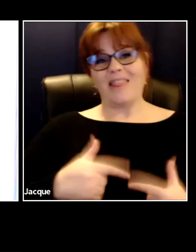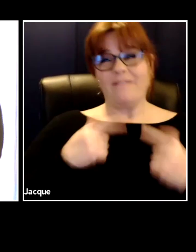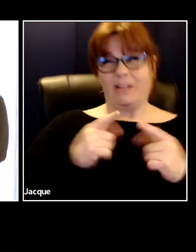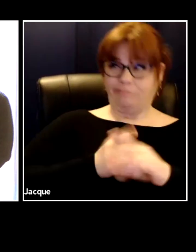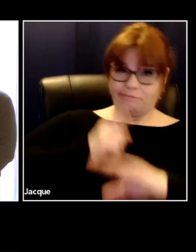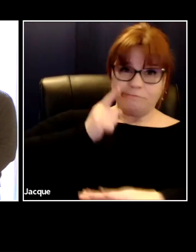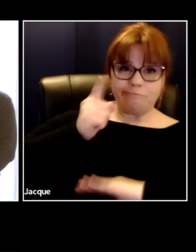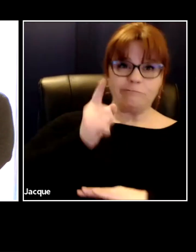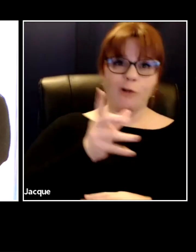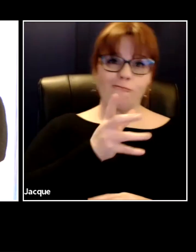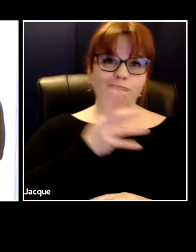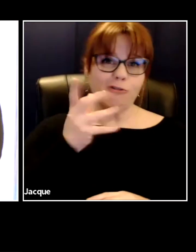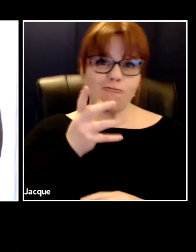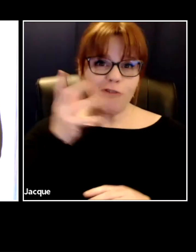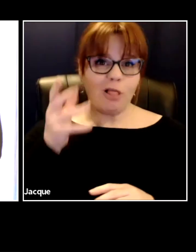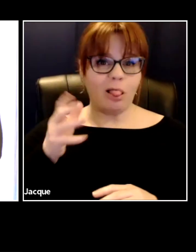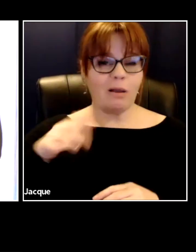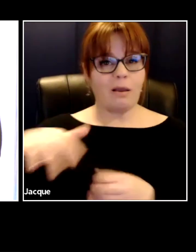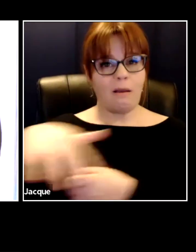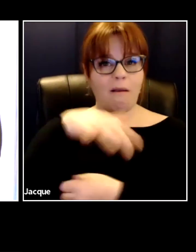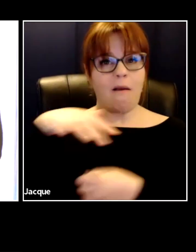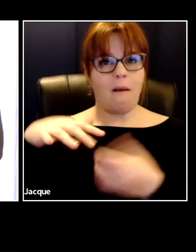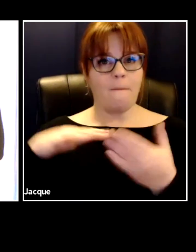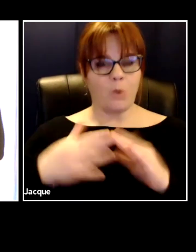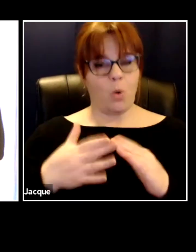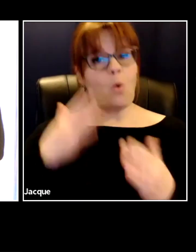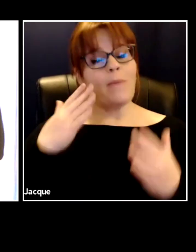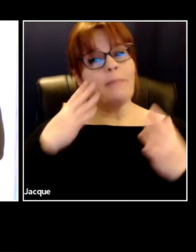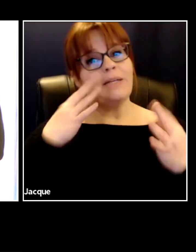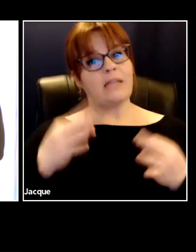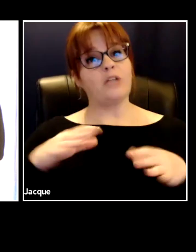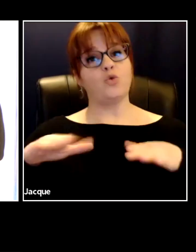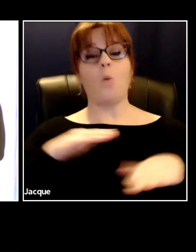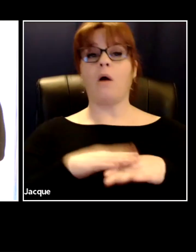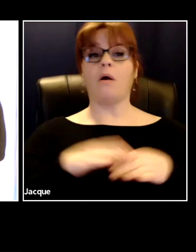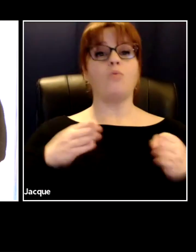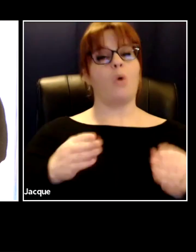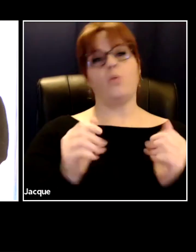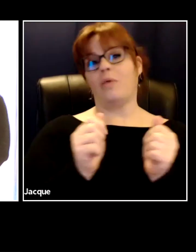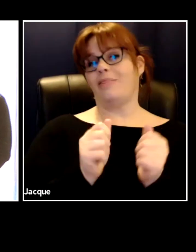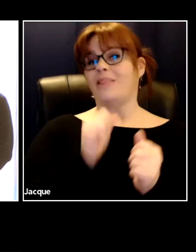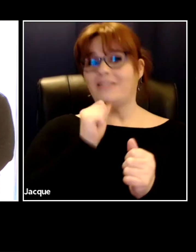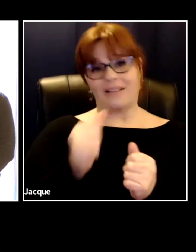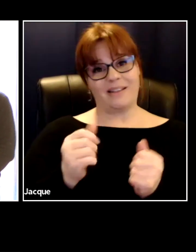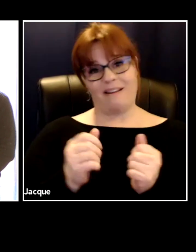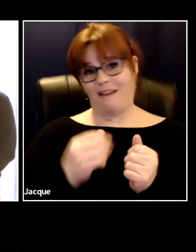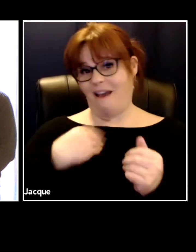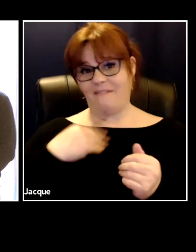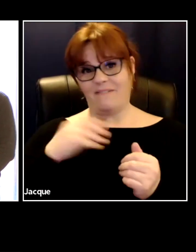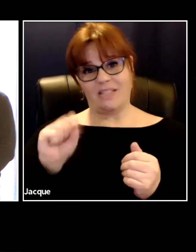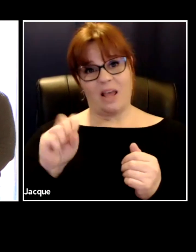um who may um choose to walk on roads without sidewalks um because there just are very few